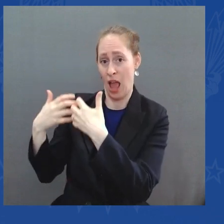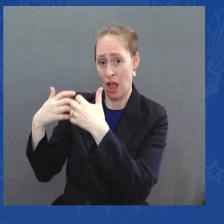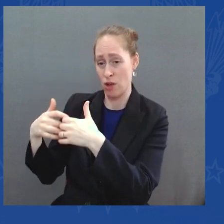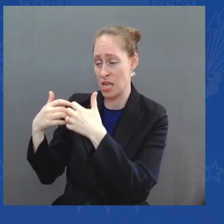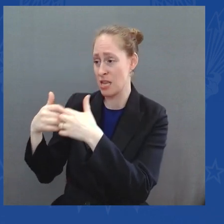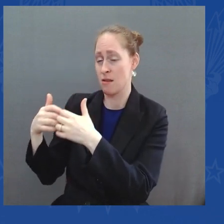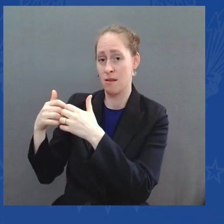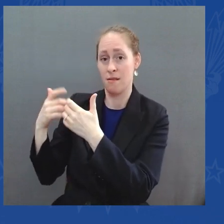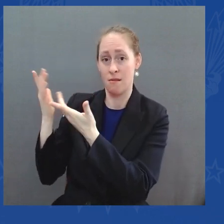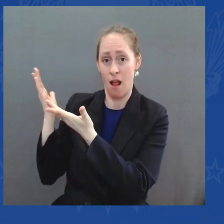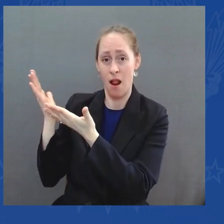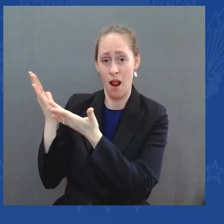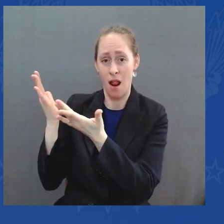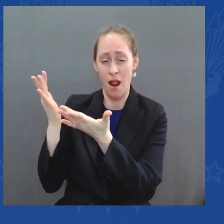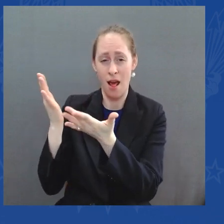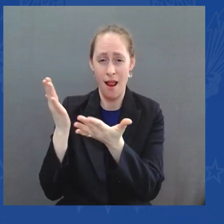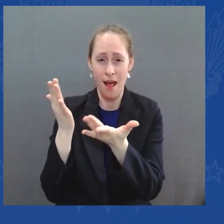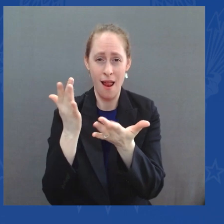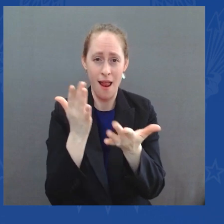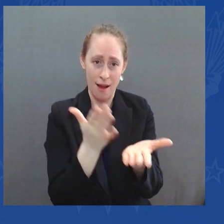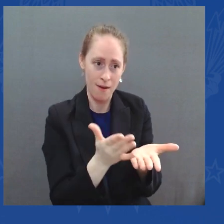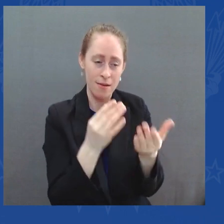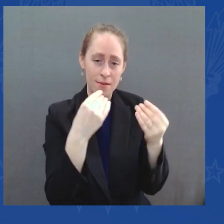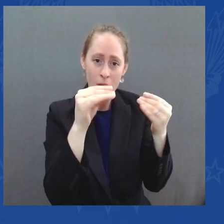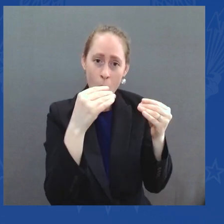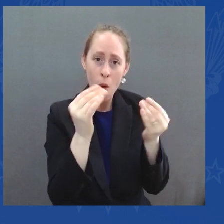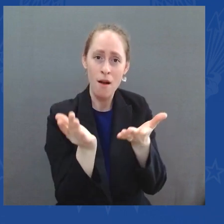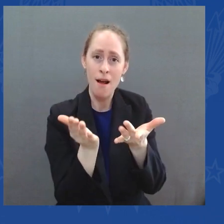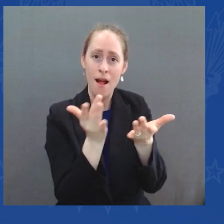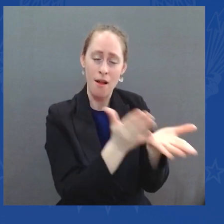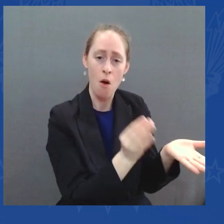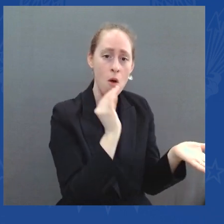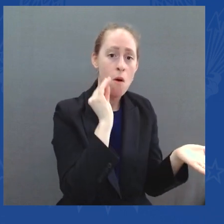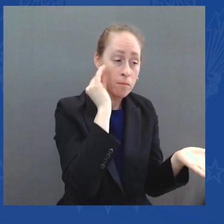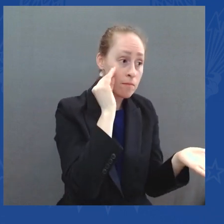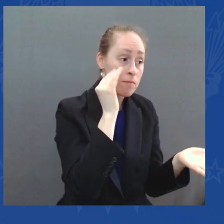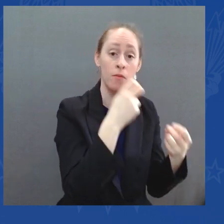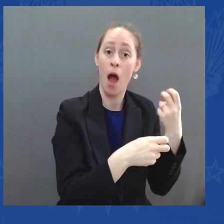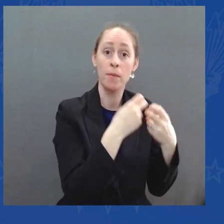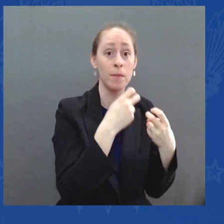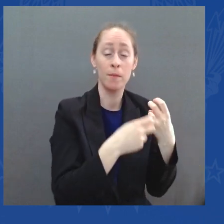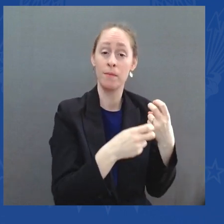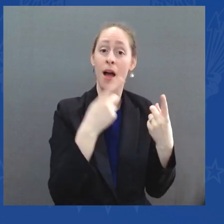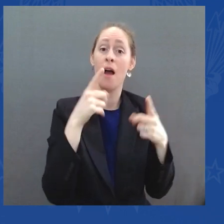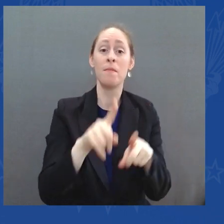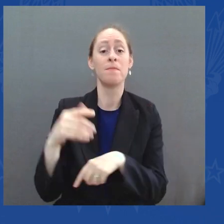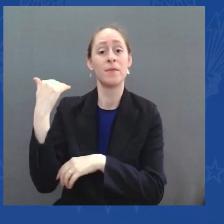Factory closures around the world -- not just in the United States, around the world -- caused backups and delays because of COVID.